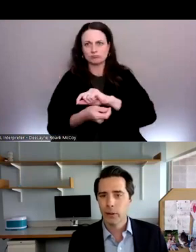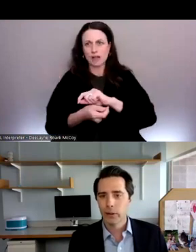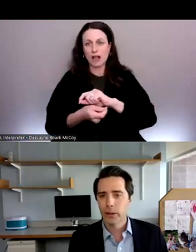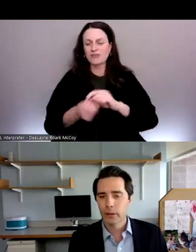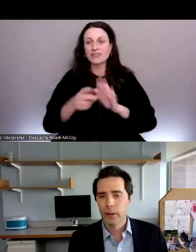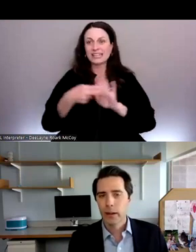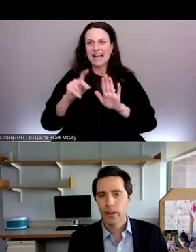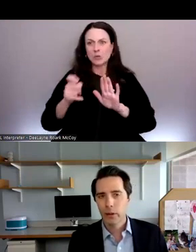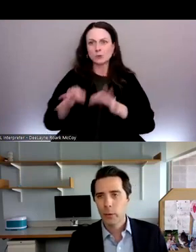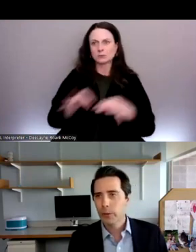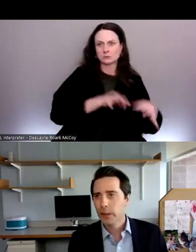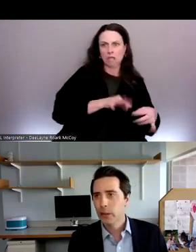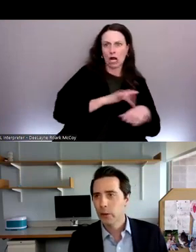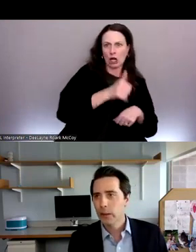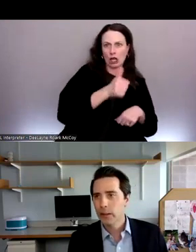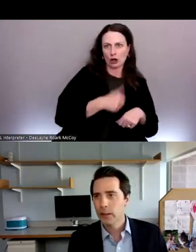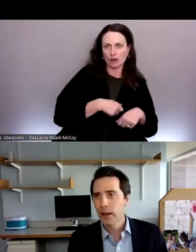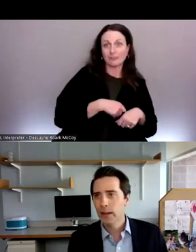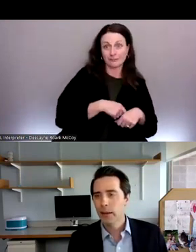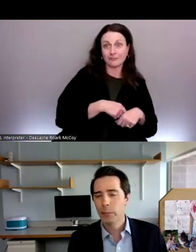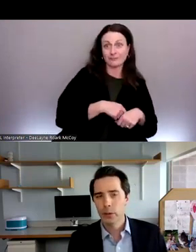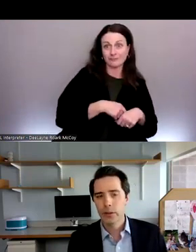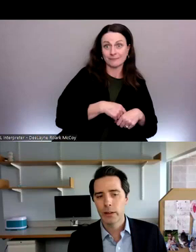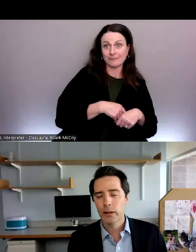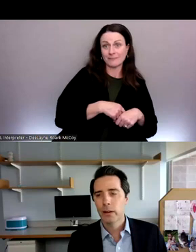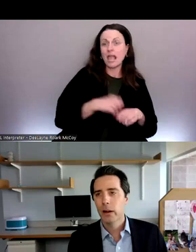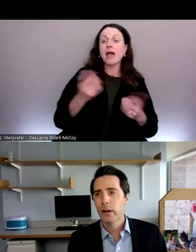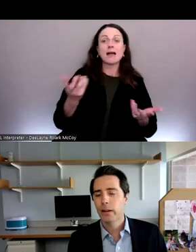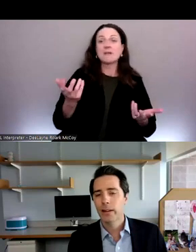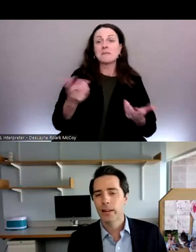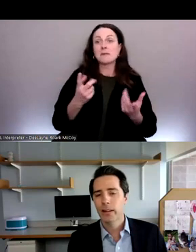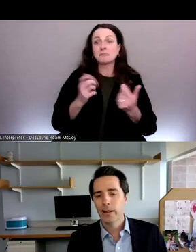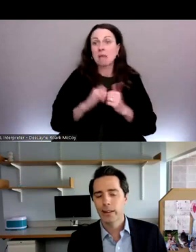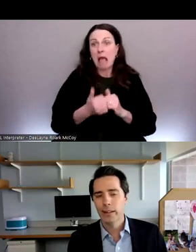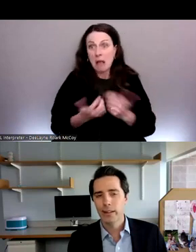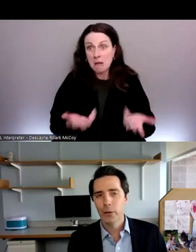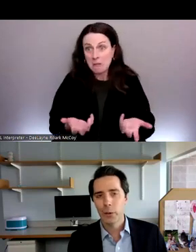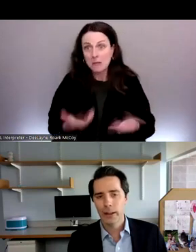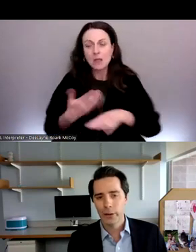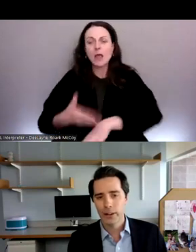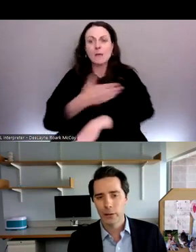earlier and the only way we can do this